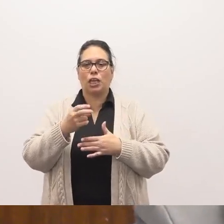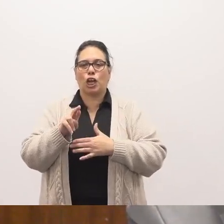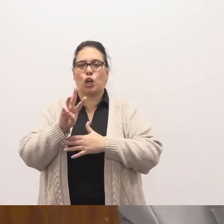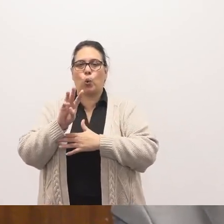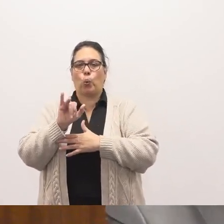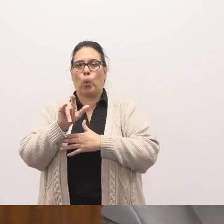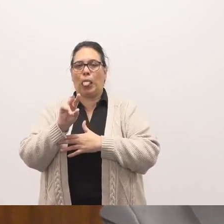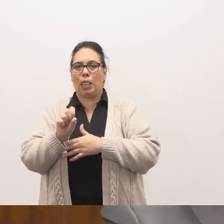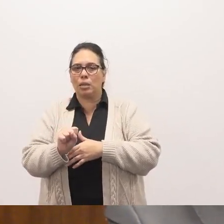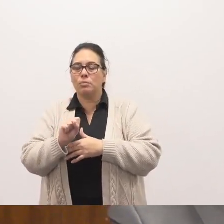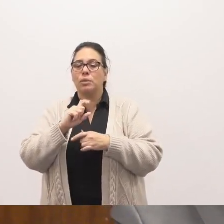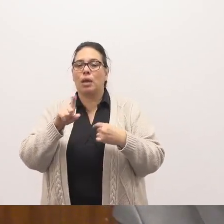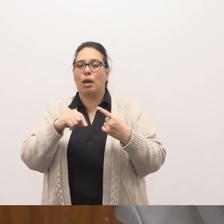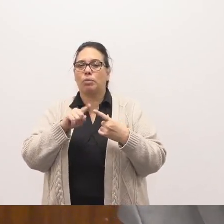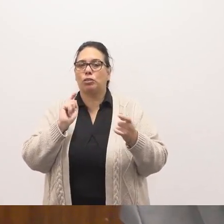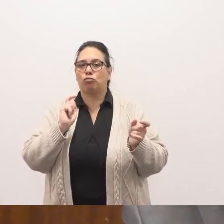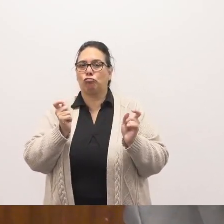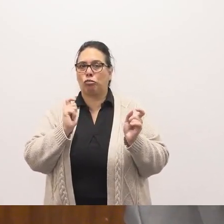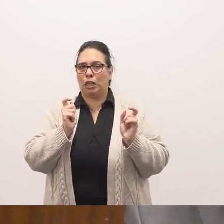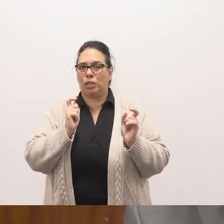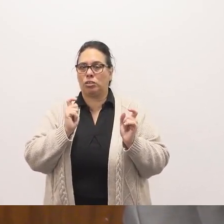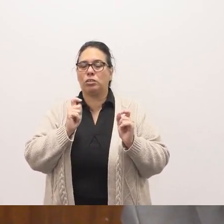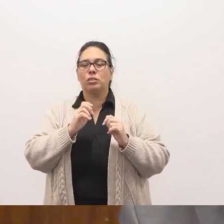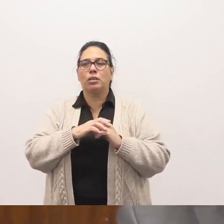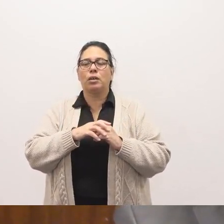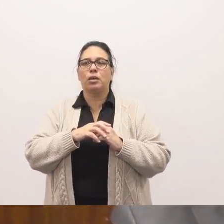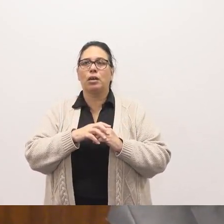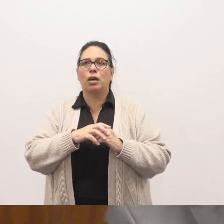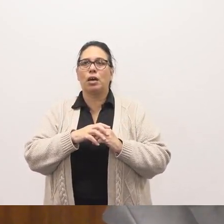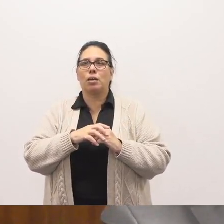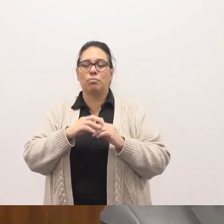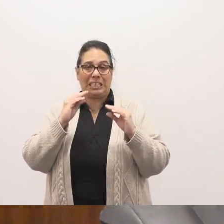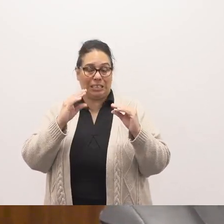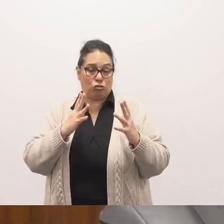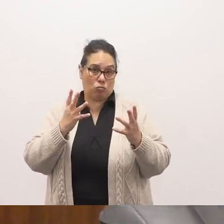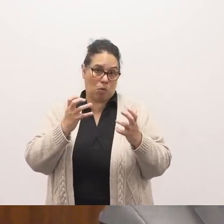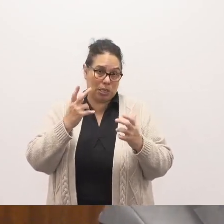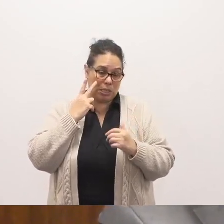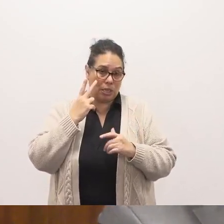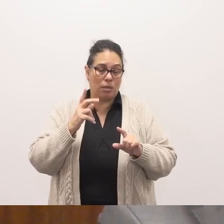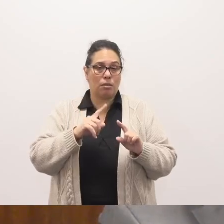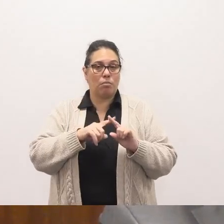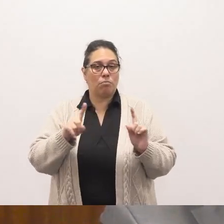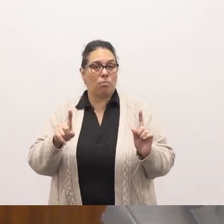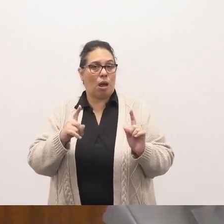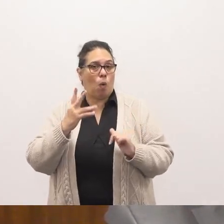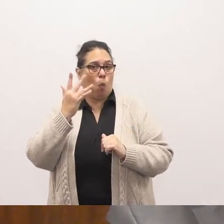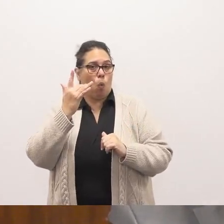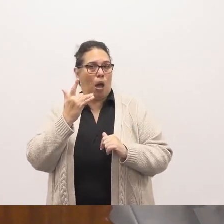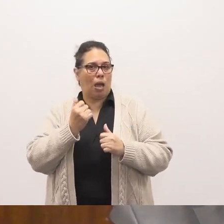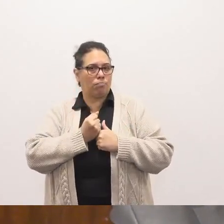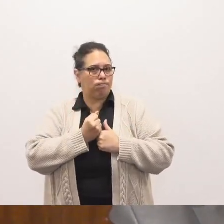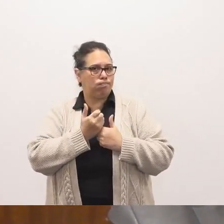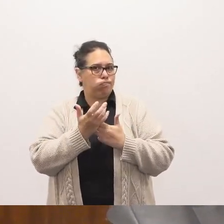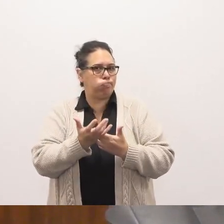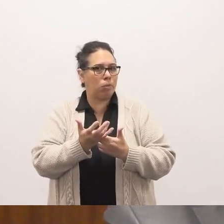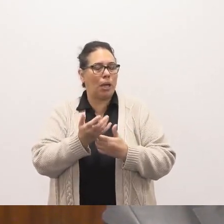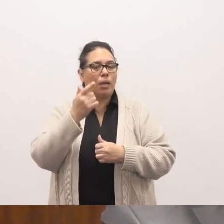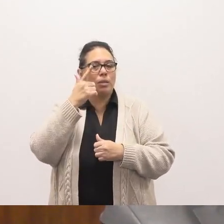of those changes that the teachers would like to see. But I think the part, the reason why I'm sharing this is because of the great community.